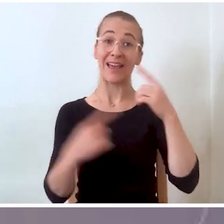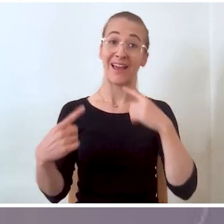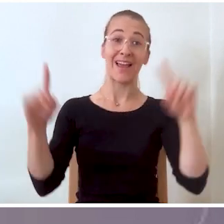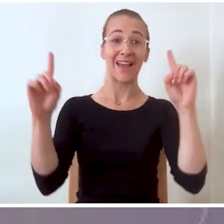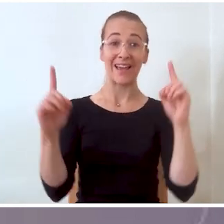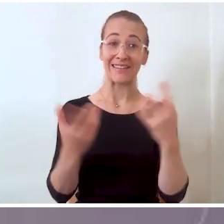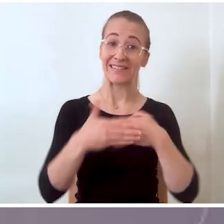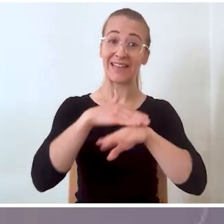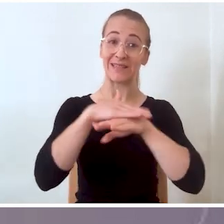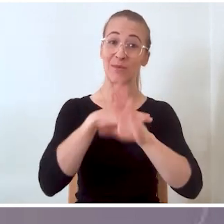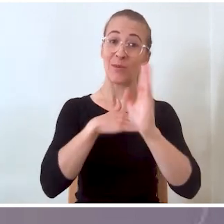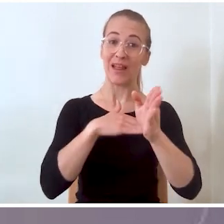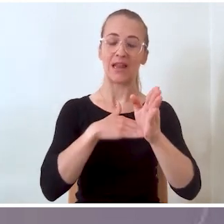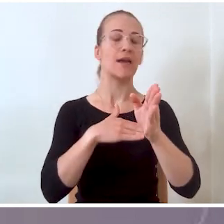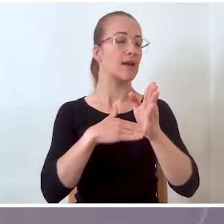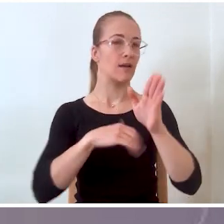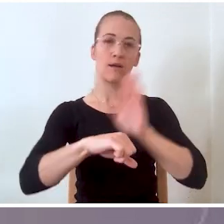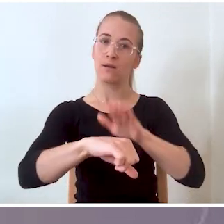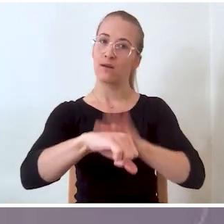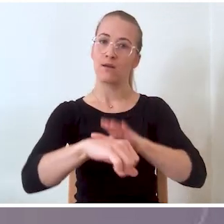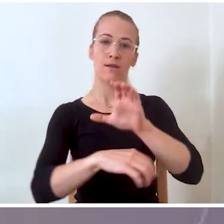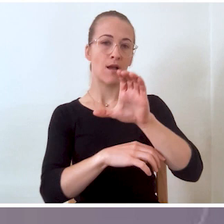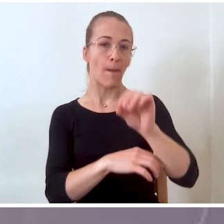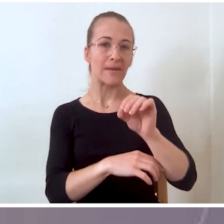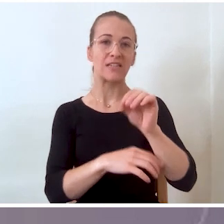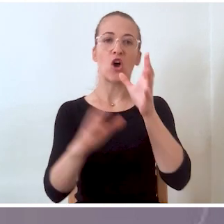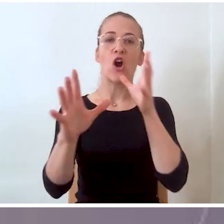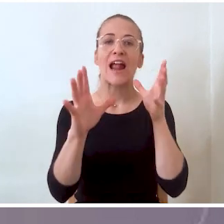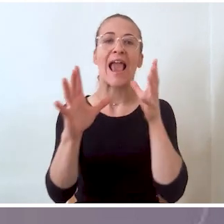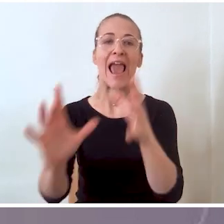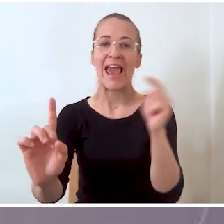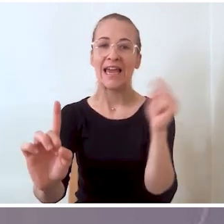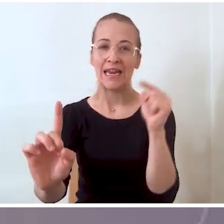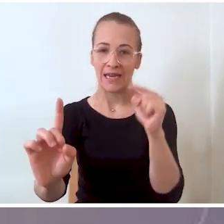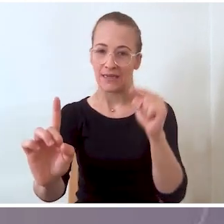I will tell you, these companies to a company are hated, and I mean that as strongly as I can,